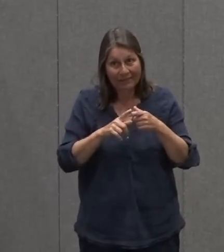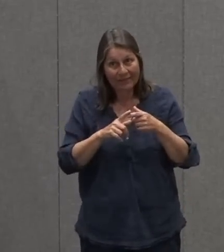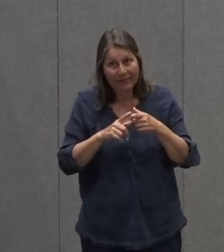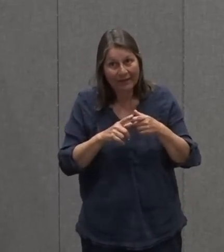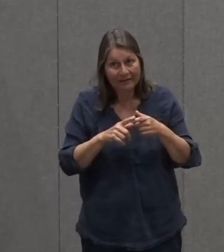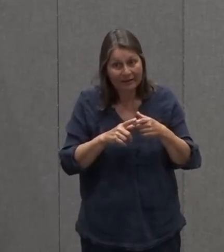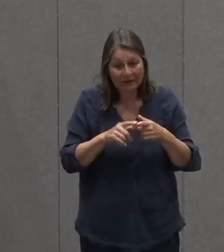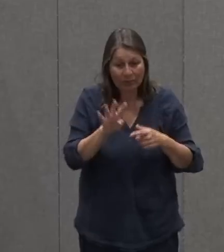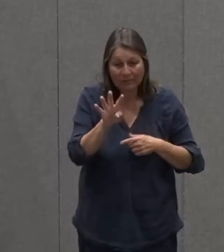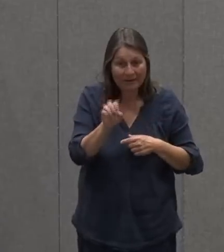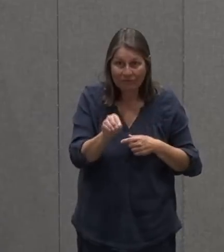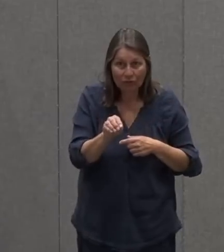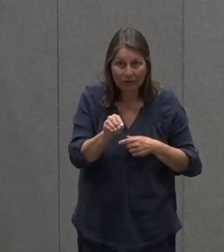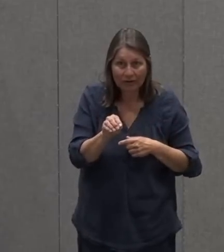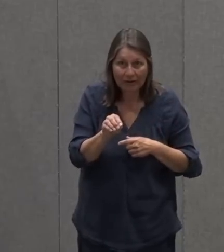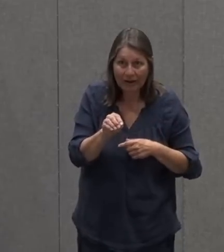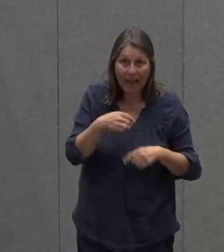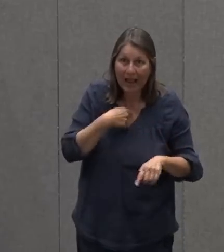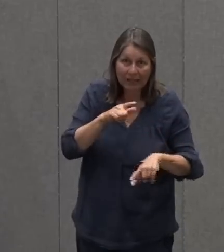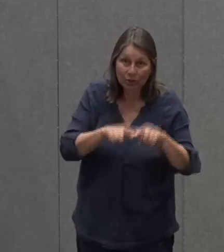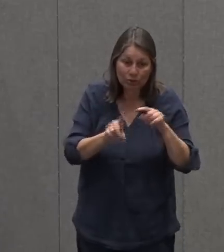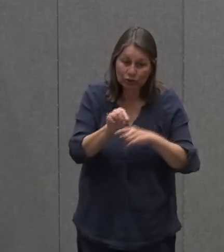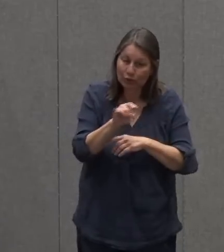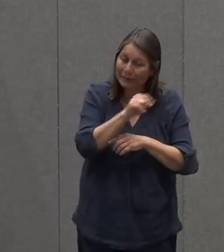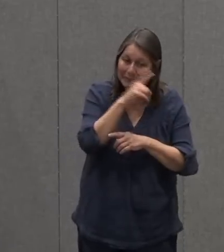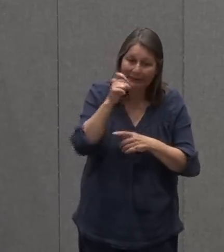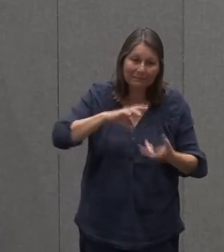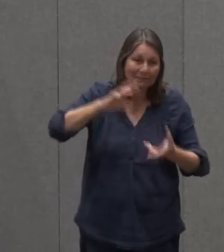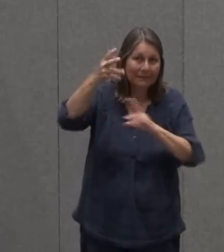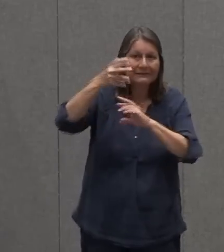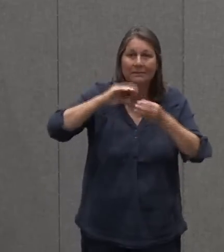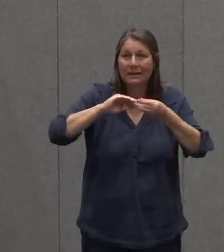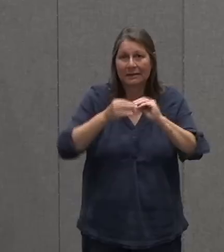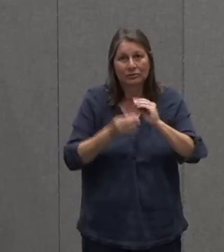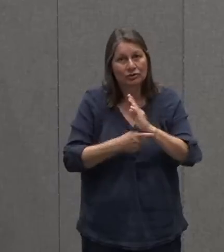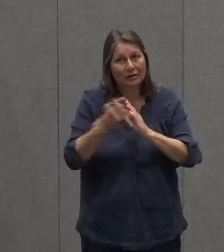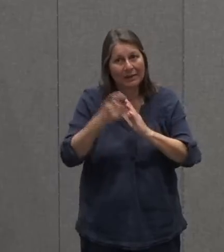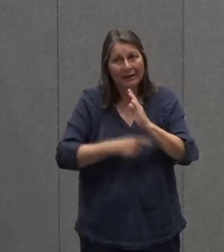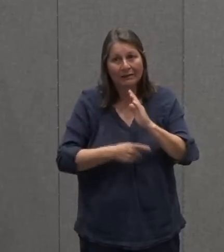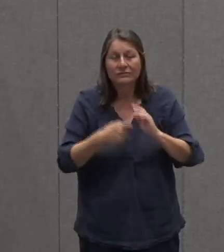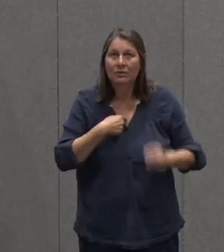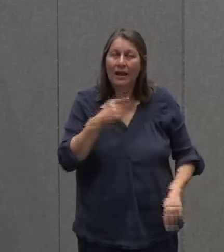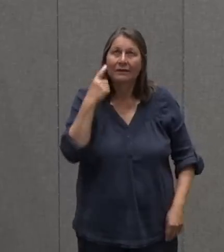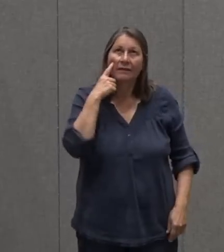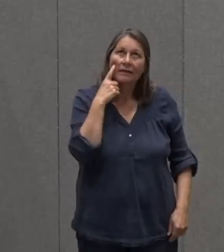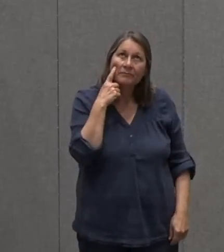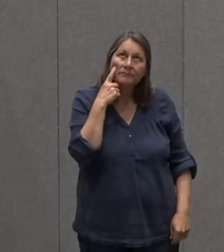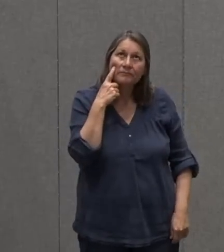That would have already messed my numbers up automatically. So, I had to think a little bit strategically